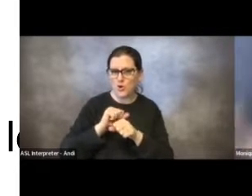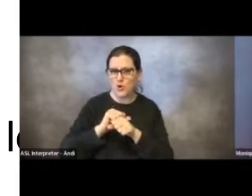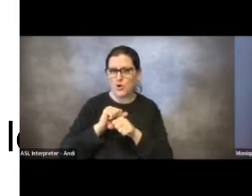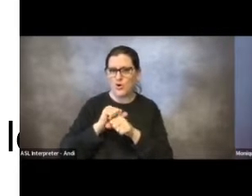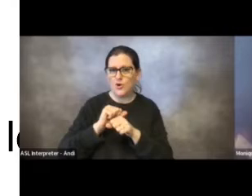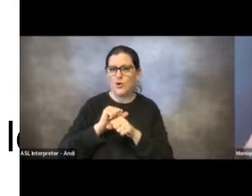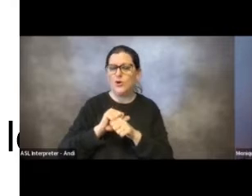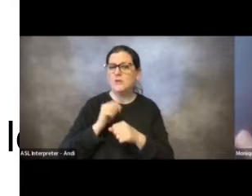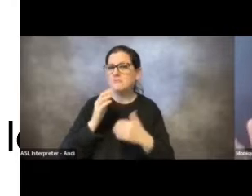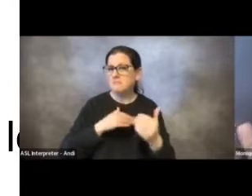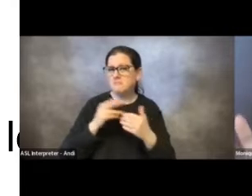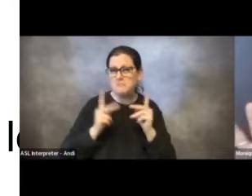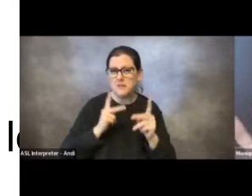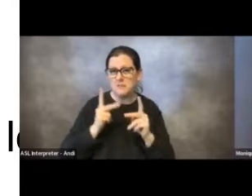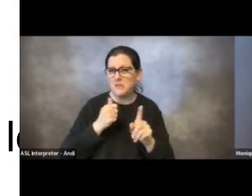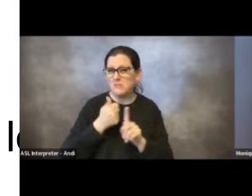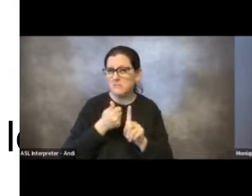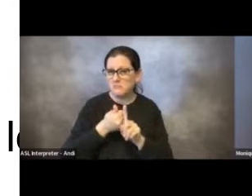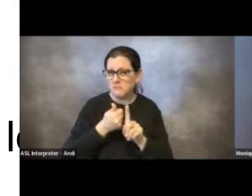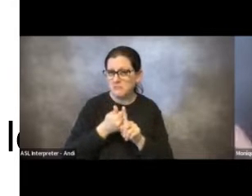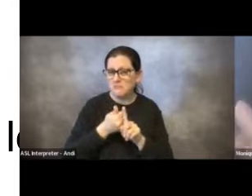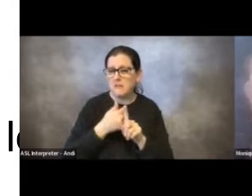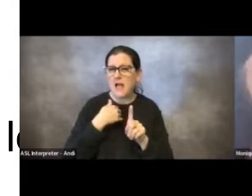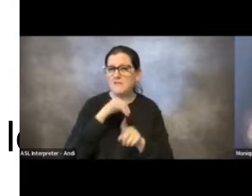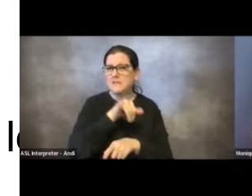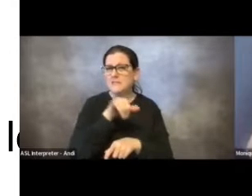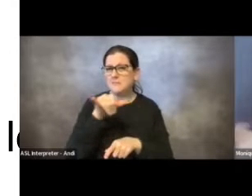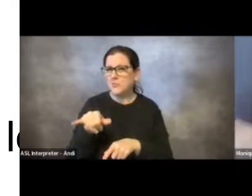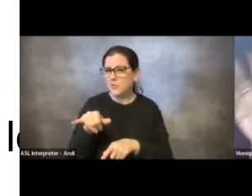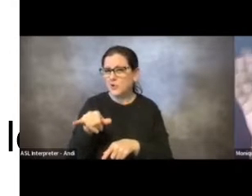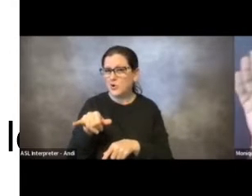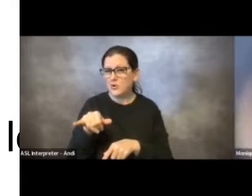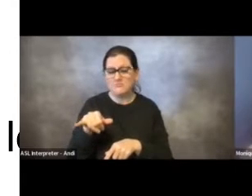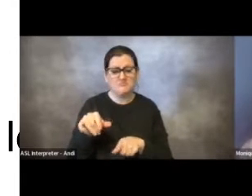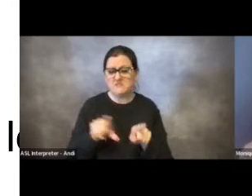individuals who have even similar and same state, same